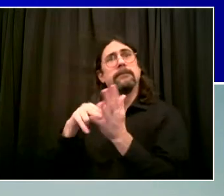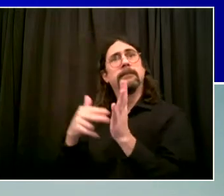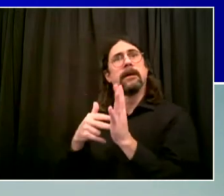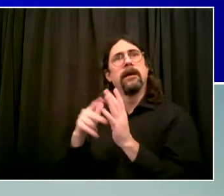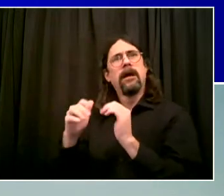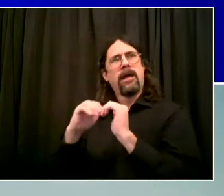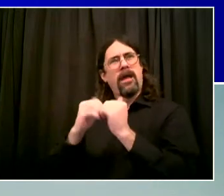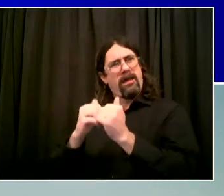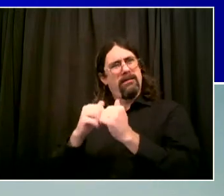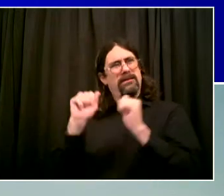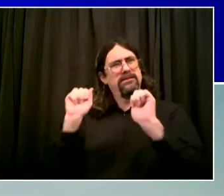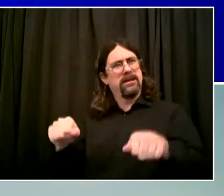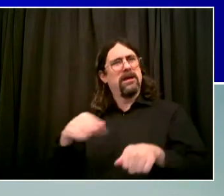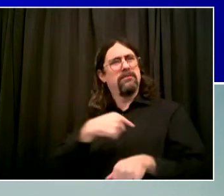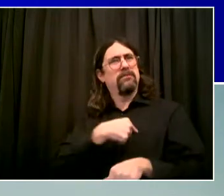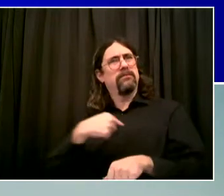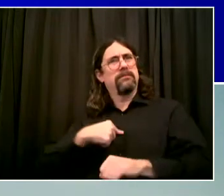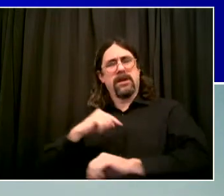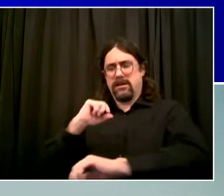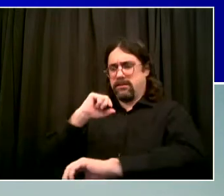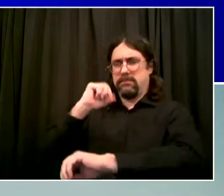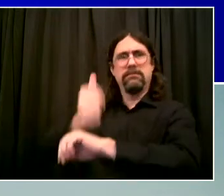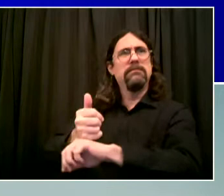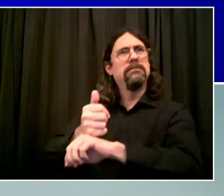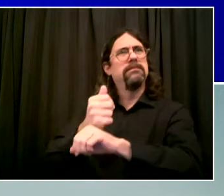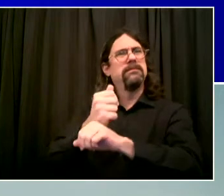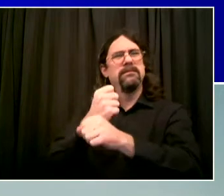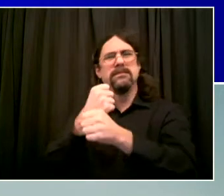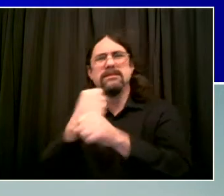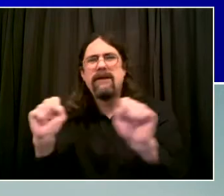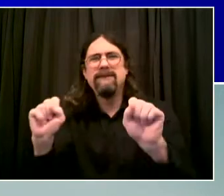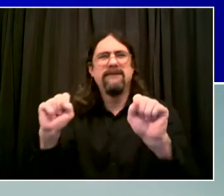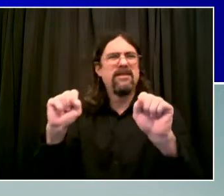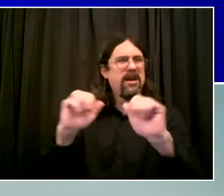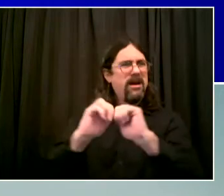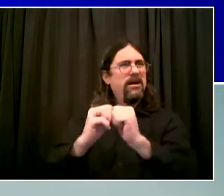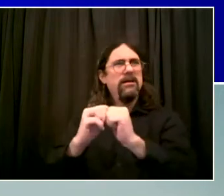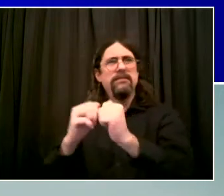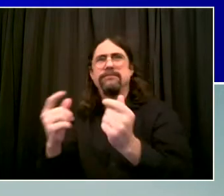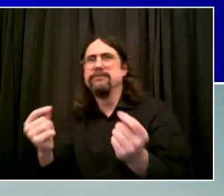FOCUSING ON THE WAY TO CREATE SAFETY NAD THE